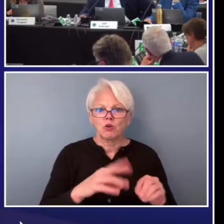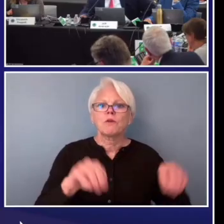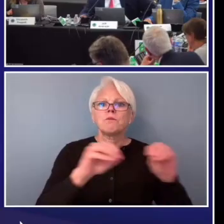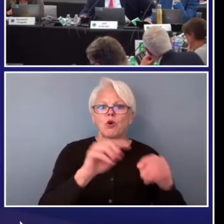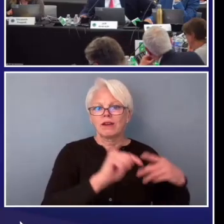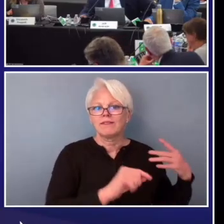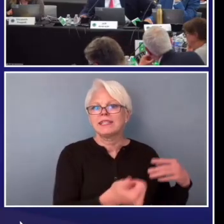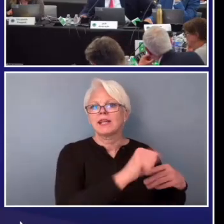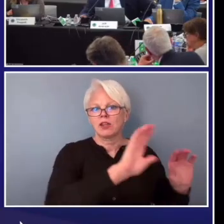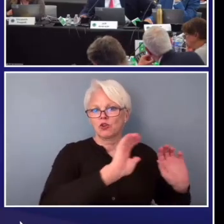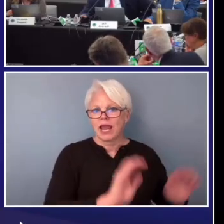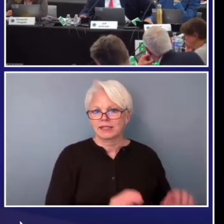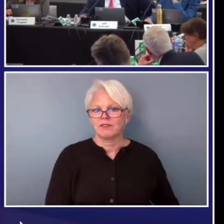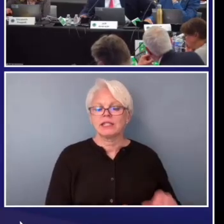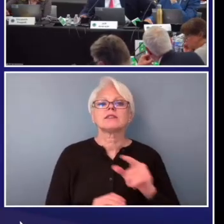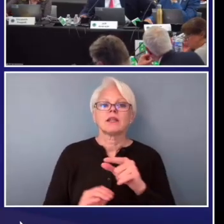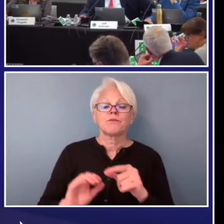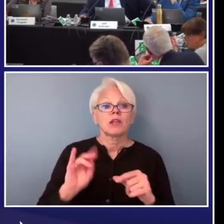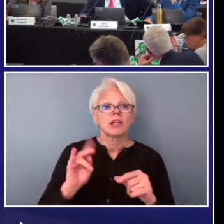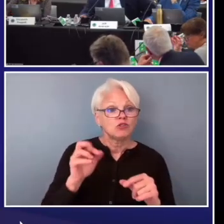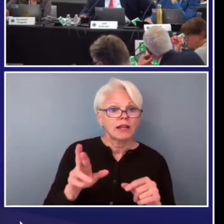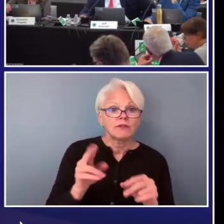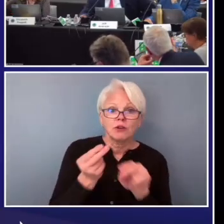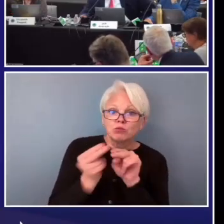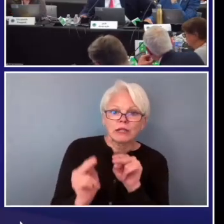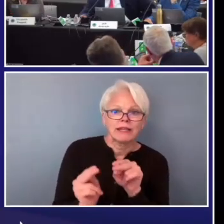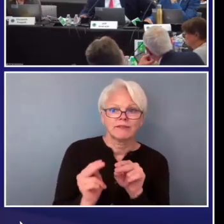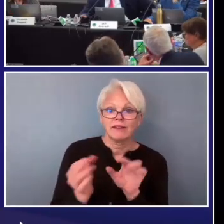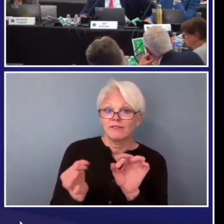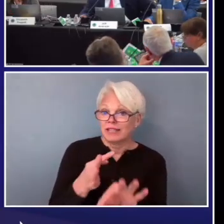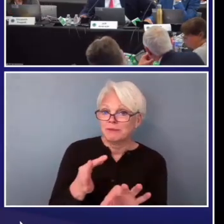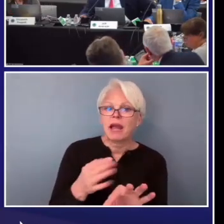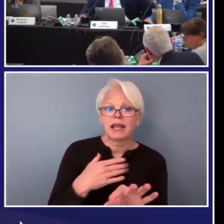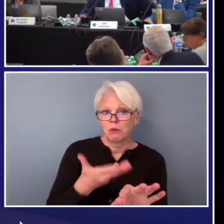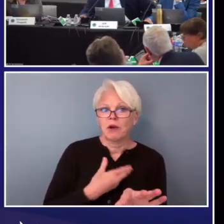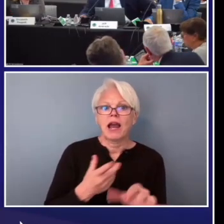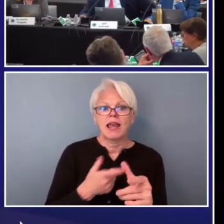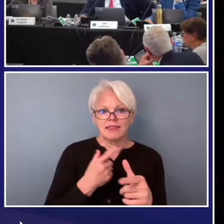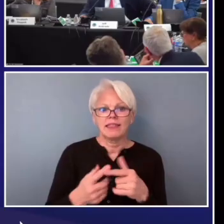Jennifer, if you have brief feedback for that piece, I'd welcome it, and then I'll put you back in the queue if you have other questions.